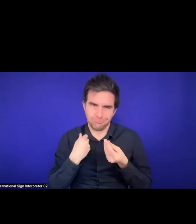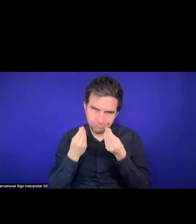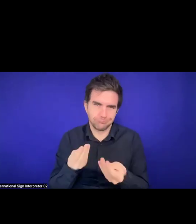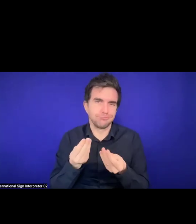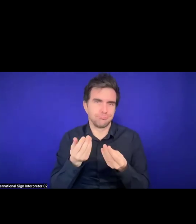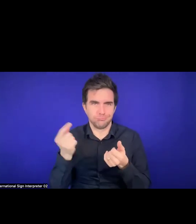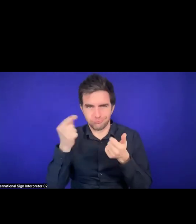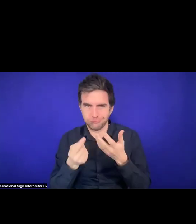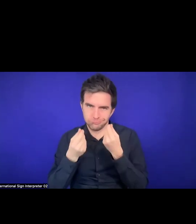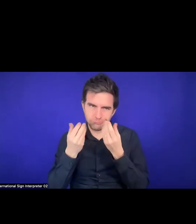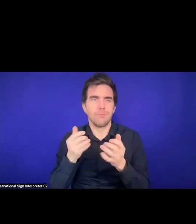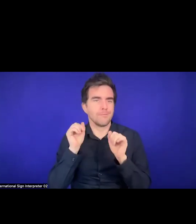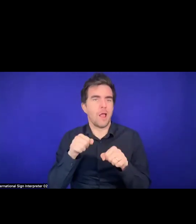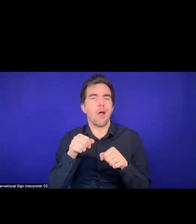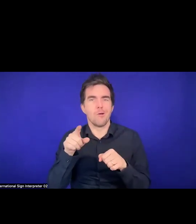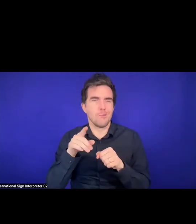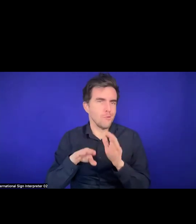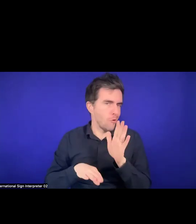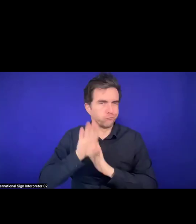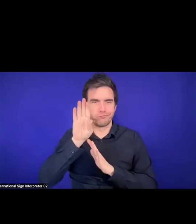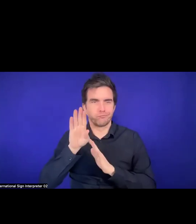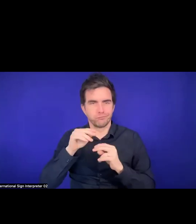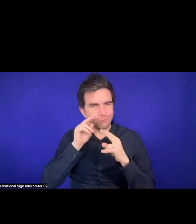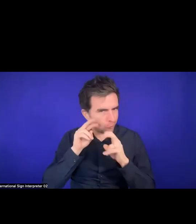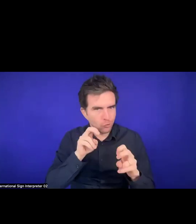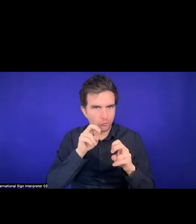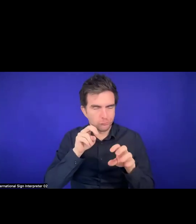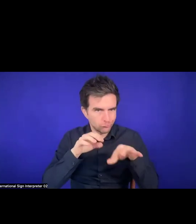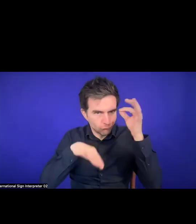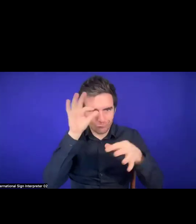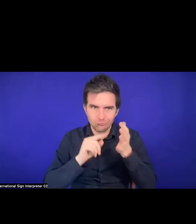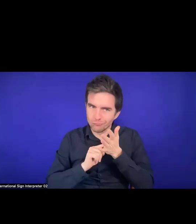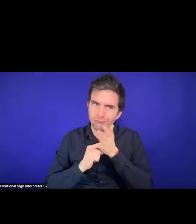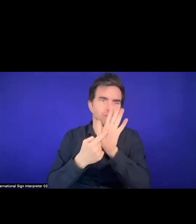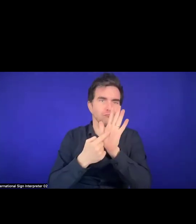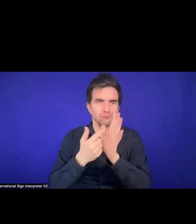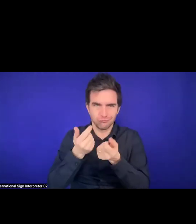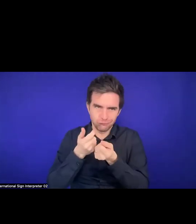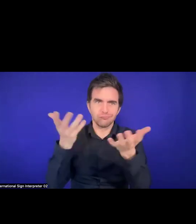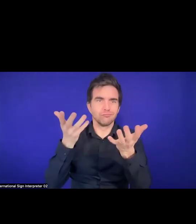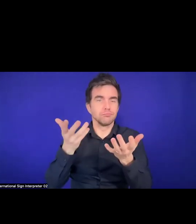engaging with its disability community and policy makers, so that the research that